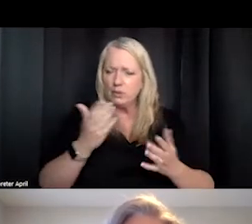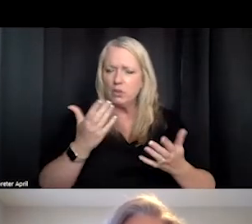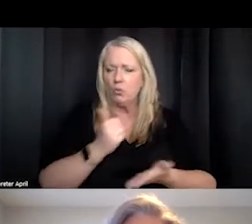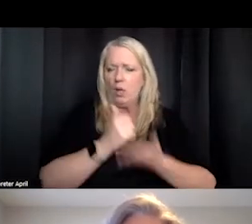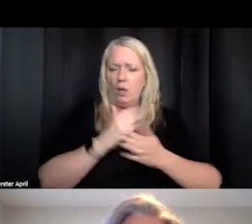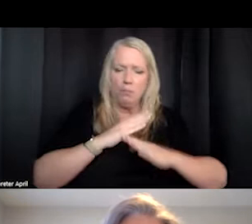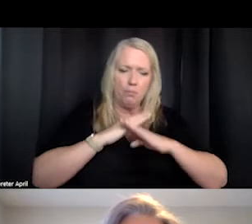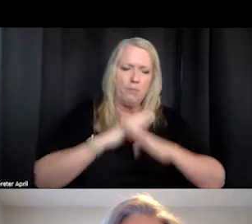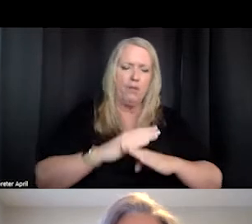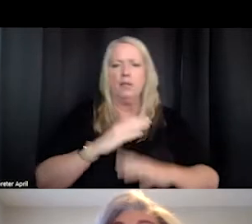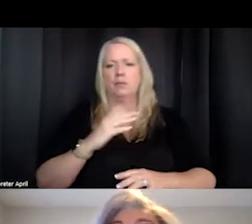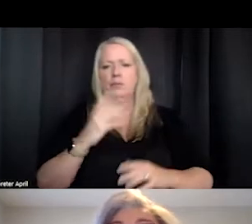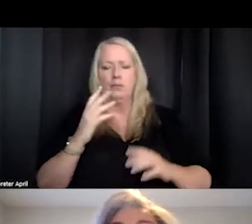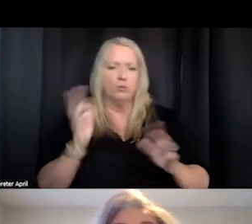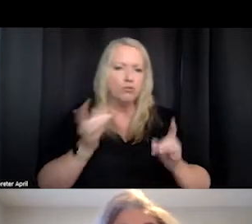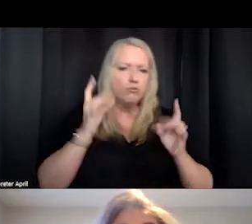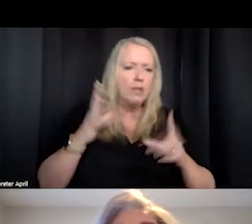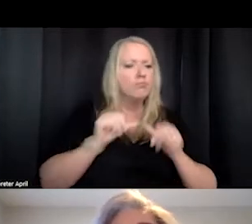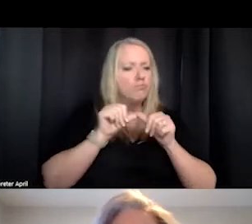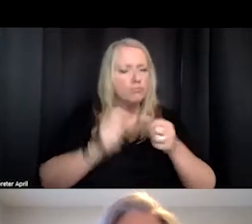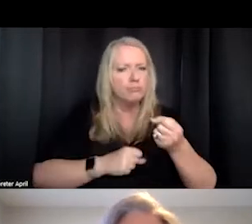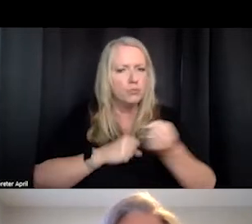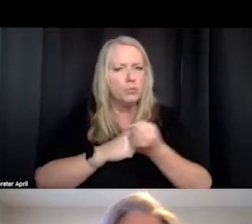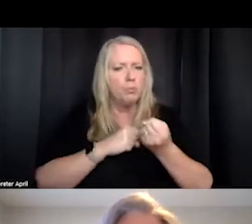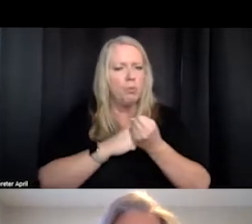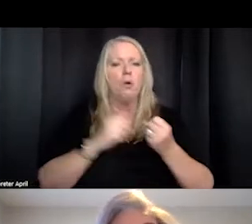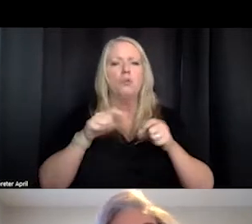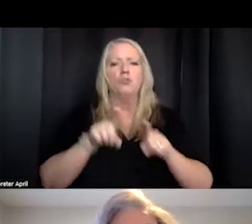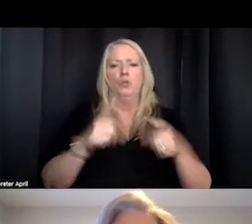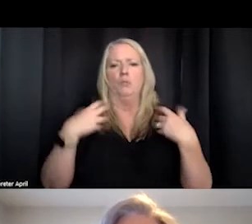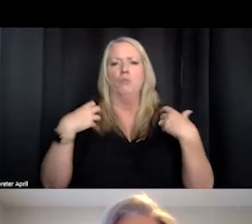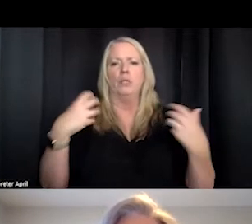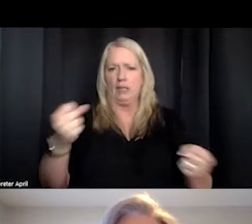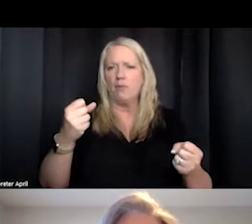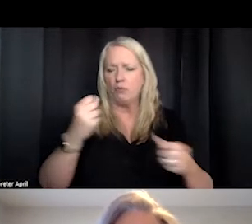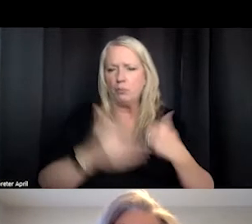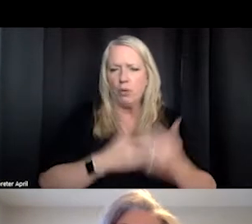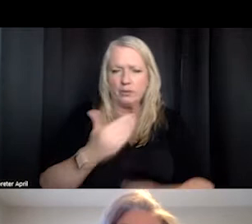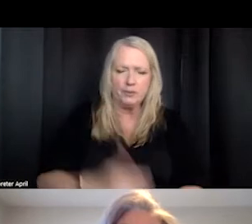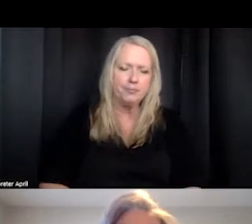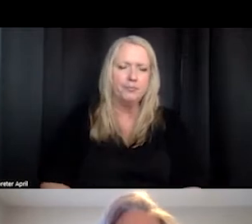PROVIDE, CONTINUING SUPPORT DURING, RECOVERY. THE NEXT SLIDE, PLEASE. ALL